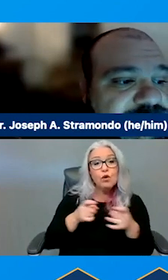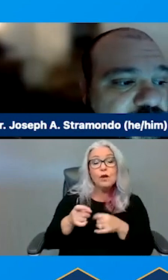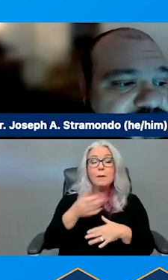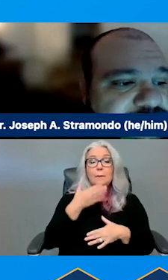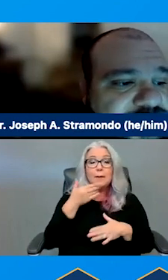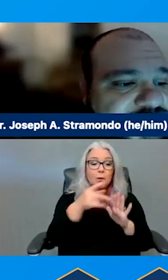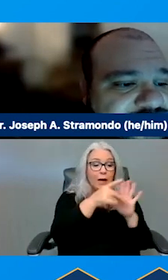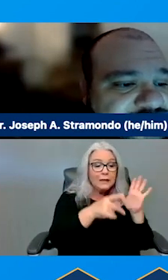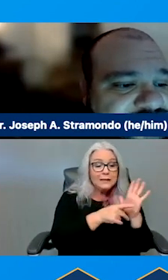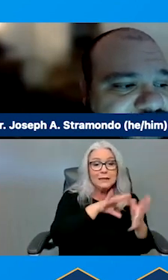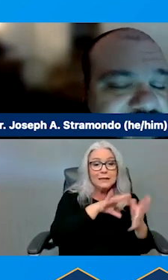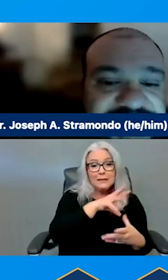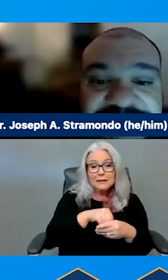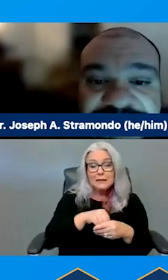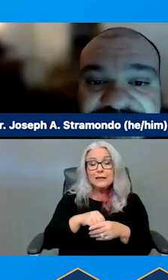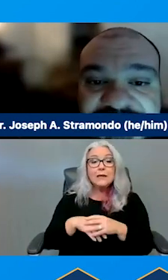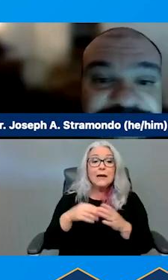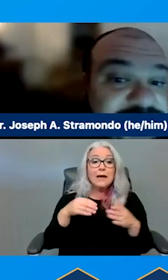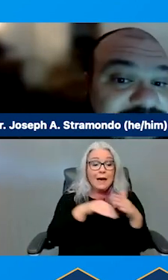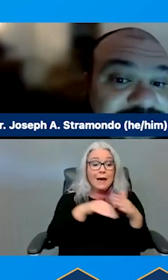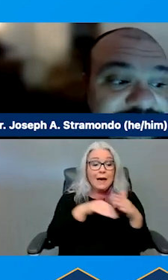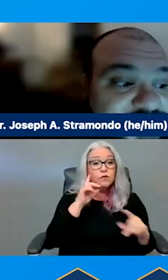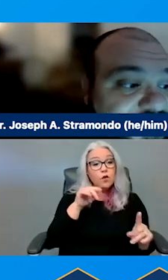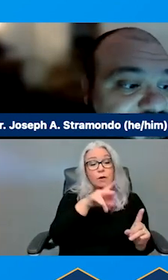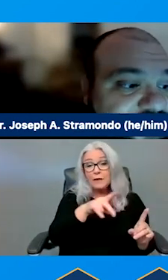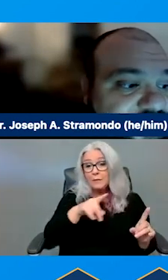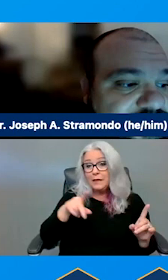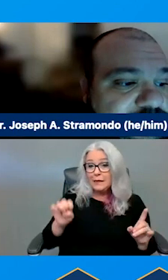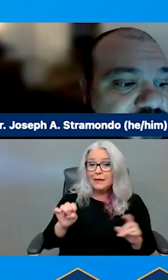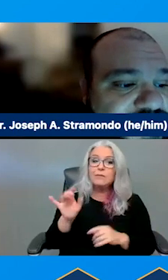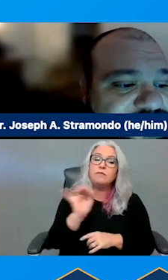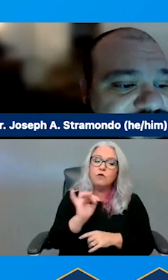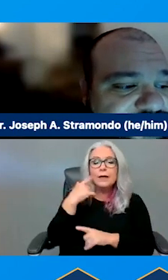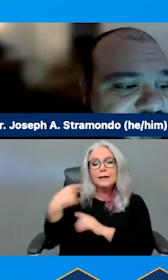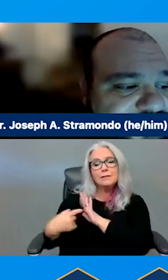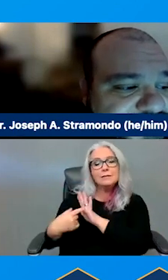more and better access to PPE for staff like N95s if the more